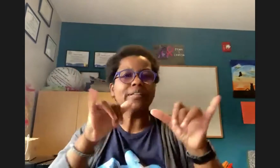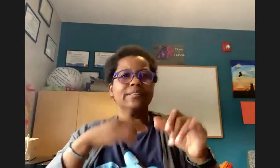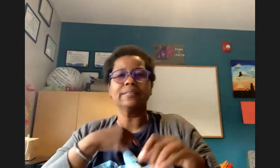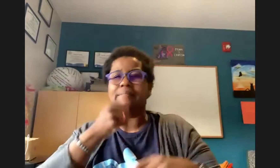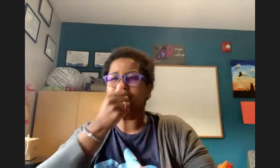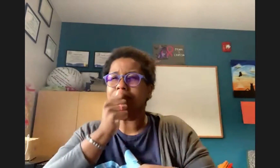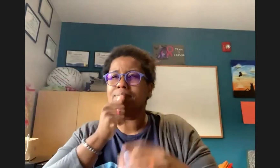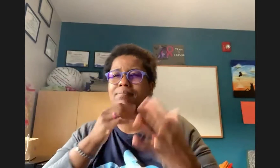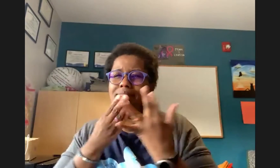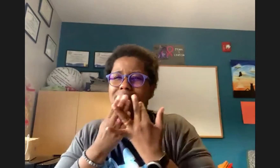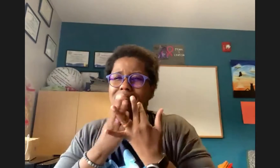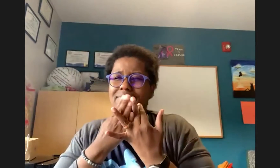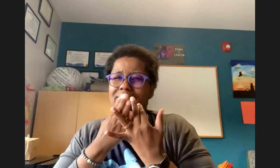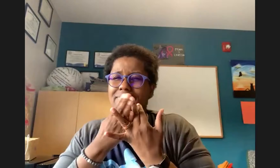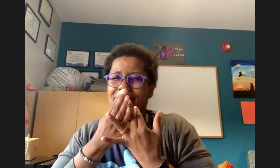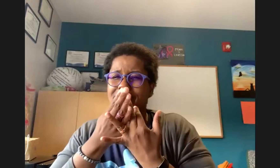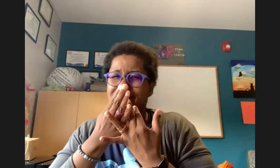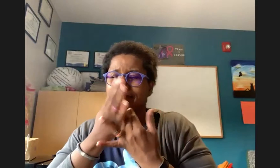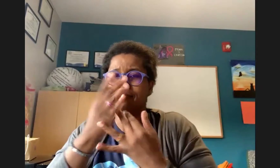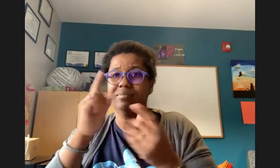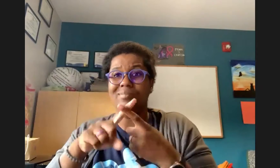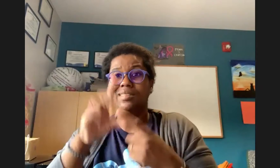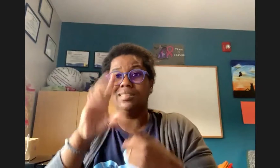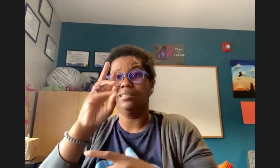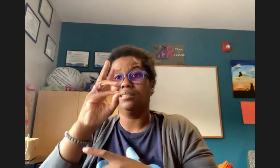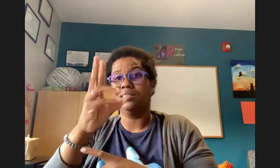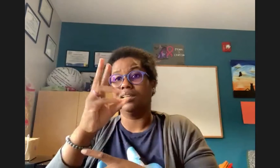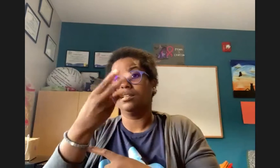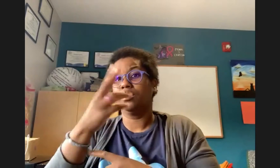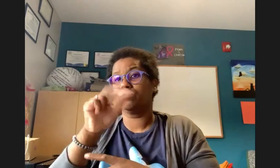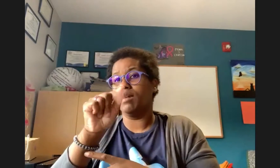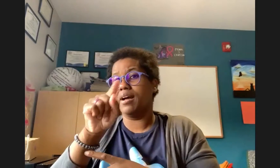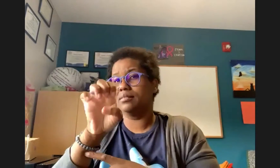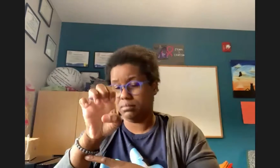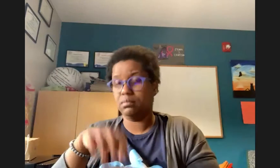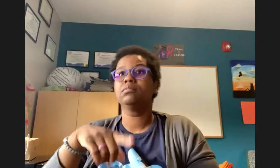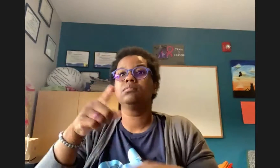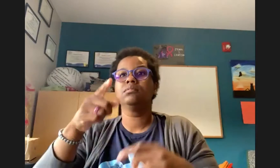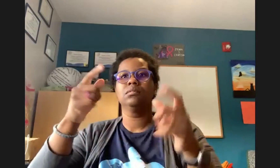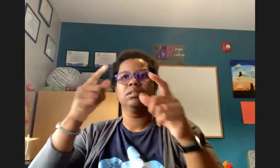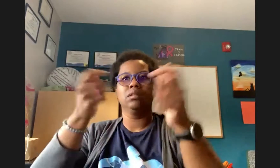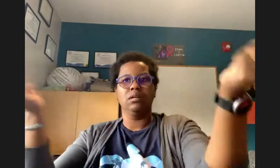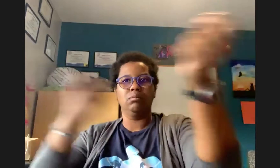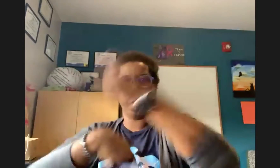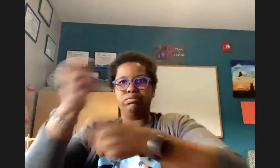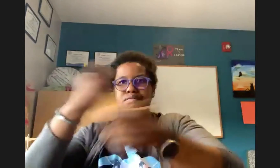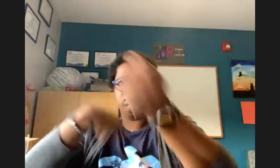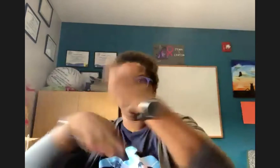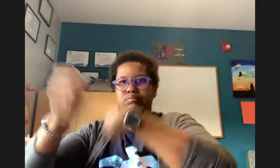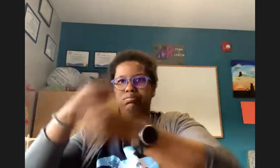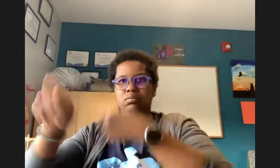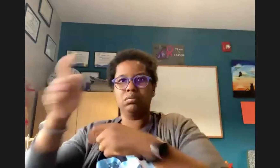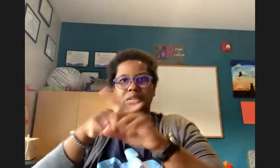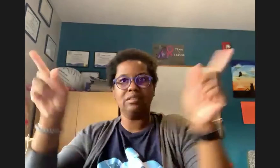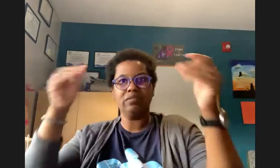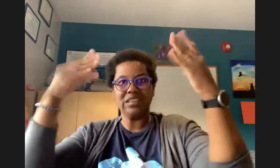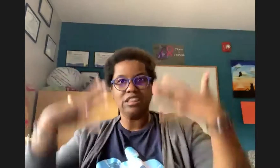All of that I had to endure through my time in school. Now, when I got to the sixth grade, we had new teachers.